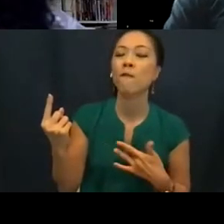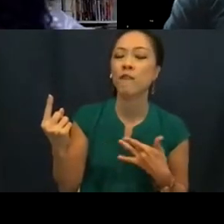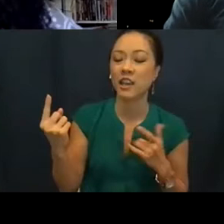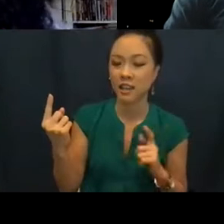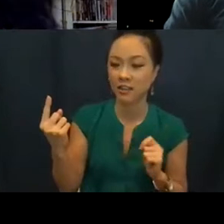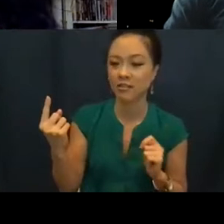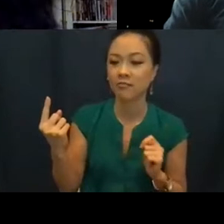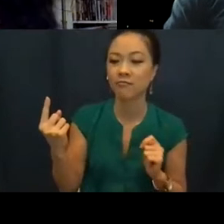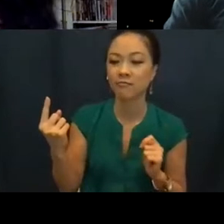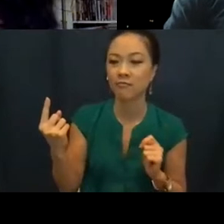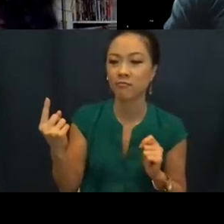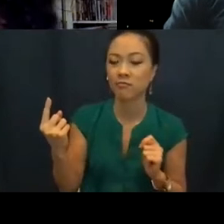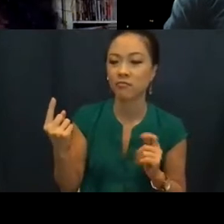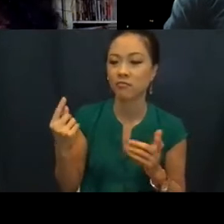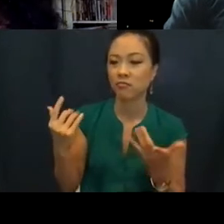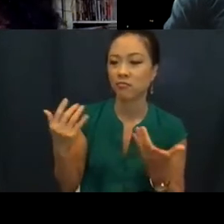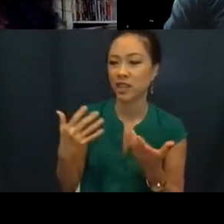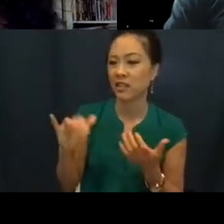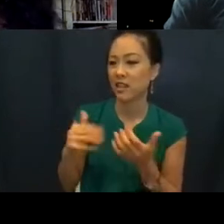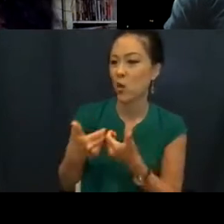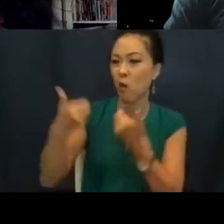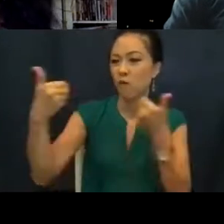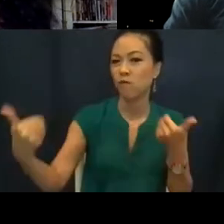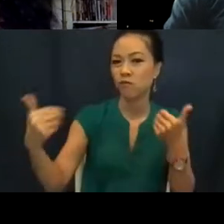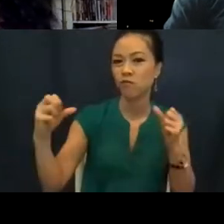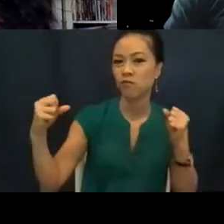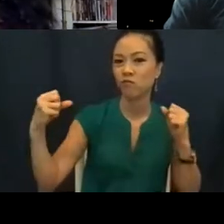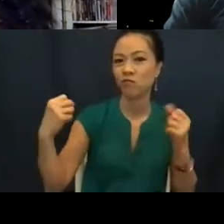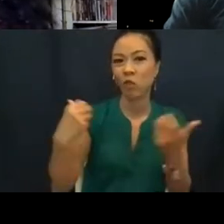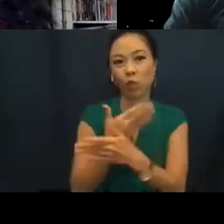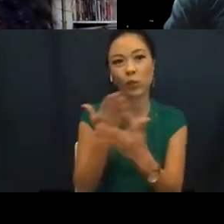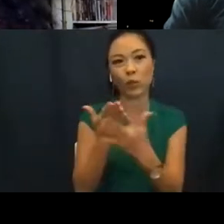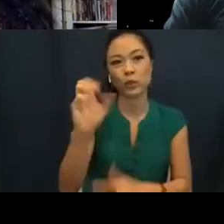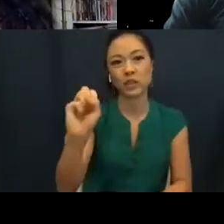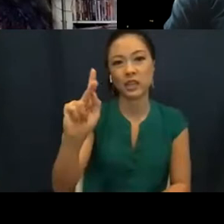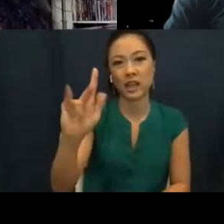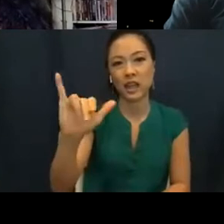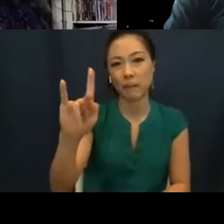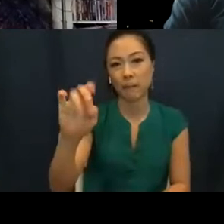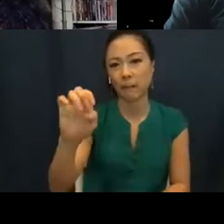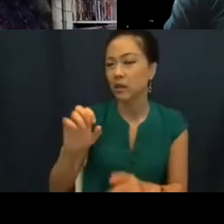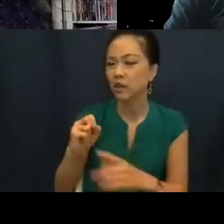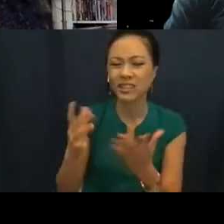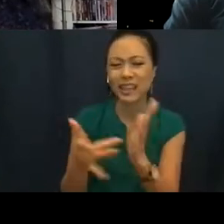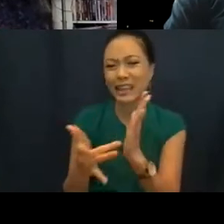it. Technology will never replace it. You want to be back in the room. I'm so happy